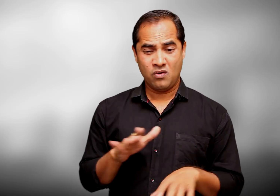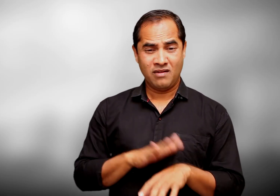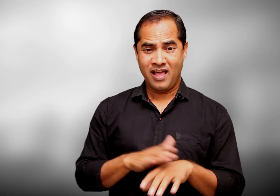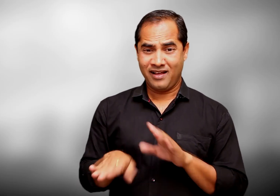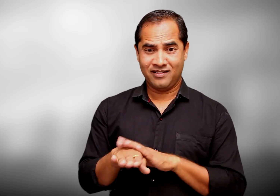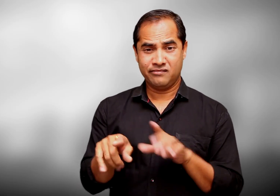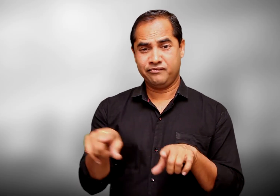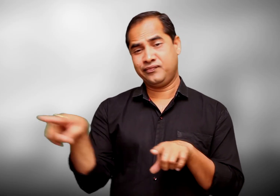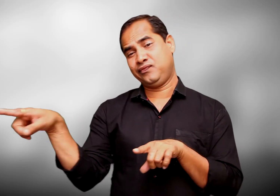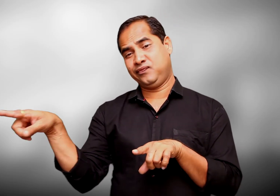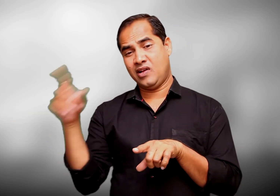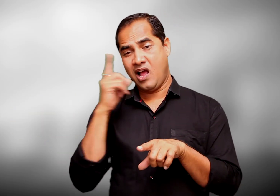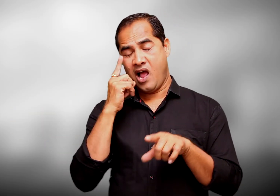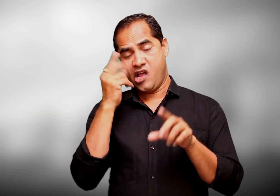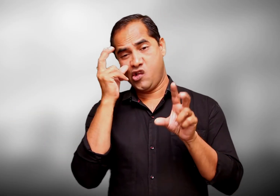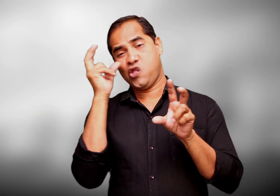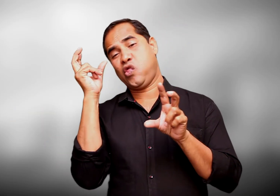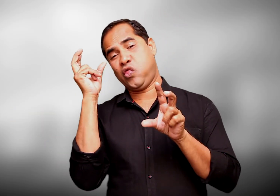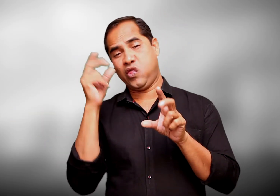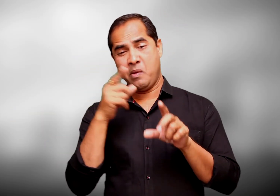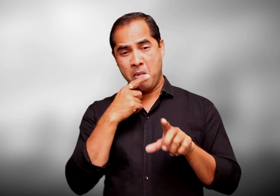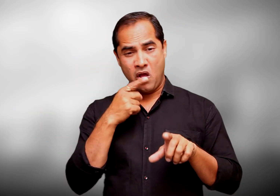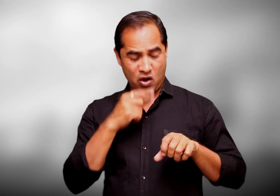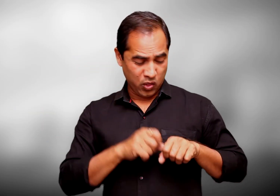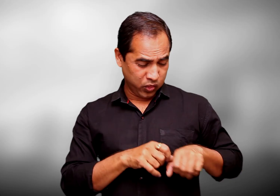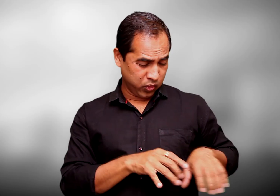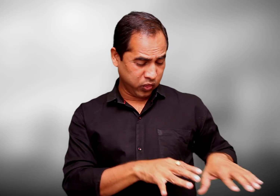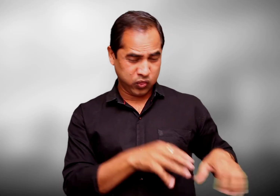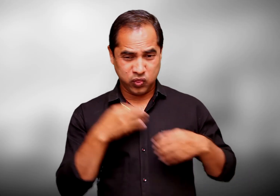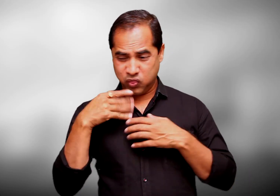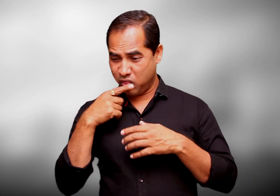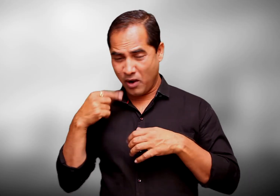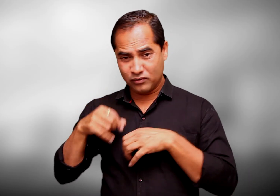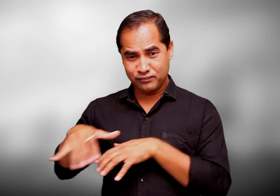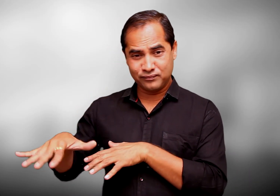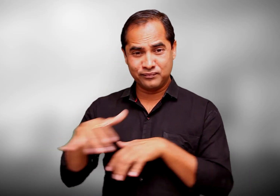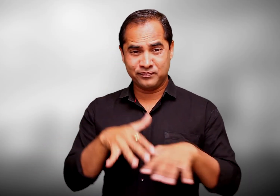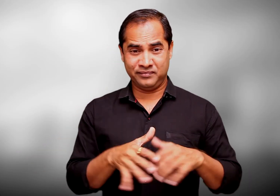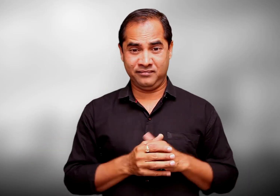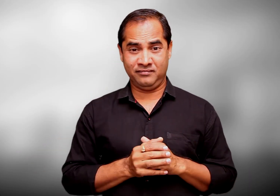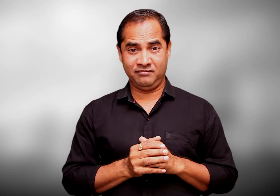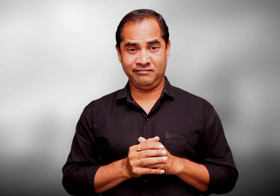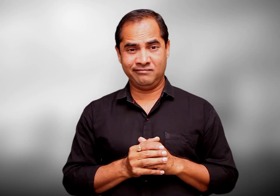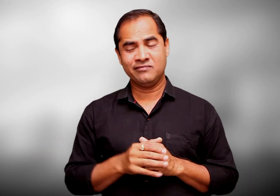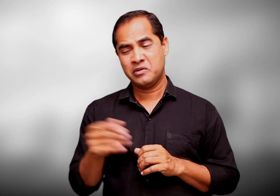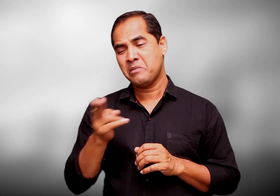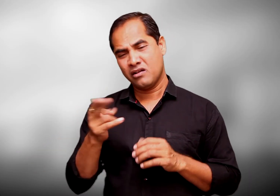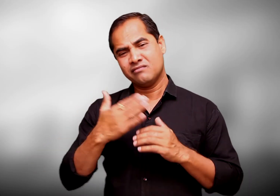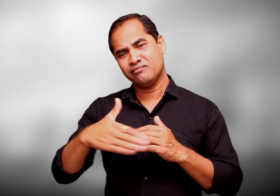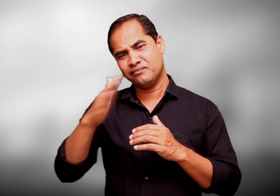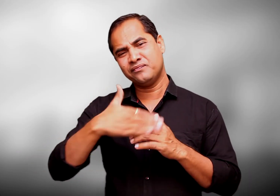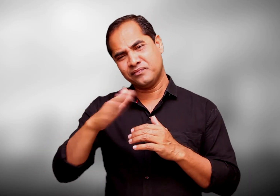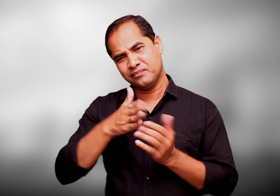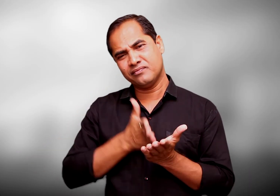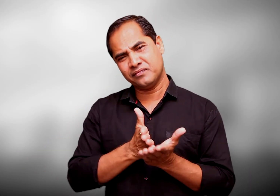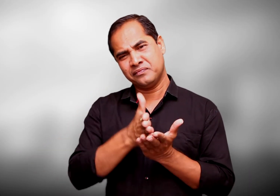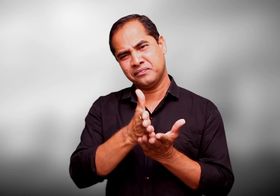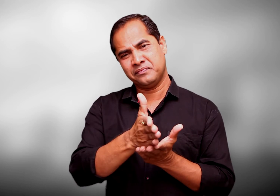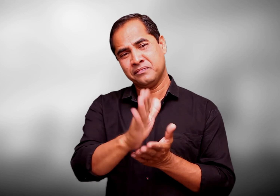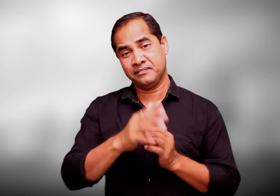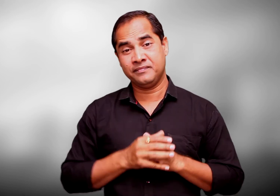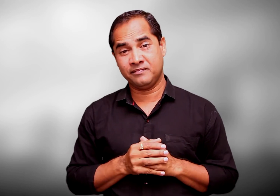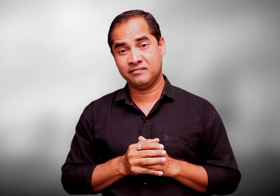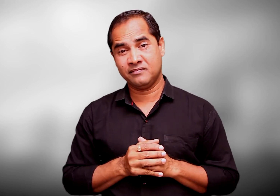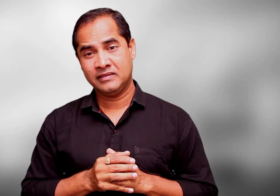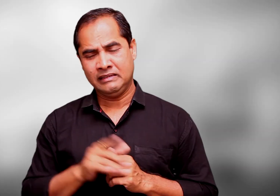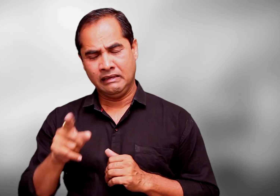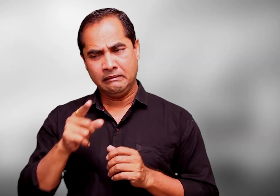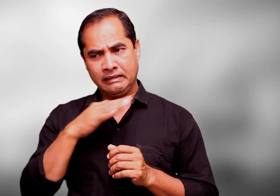a fixed stare and the lifeless eyes, blood all over. The bus moved on.